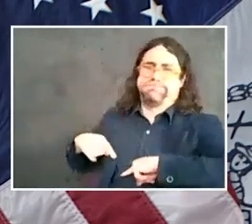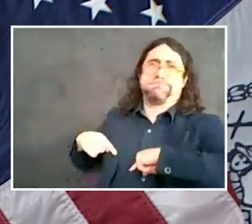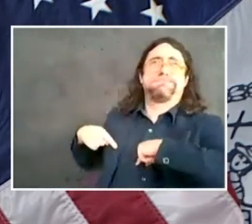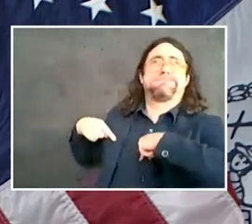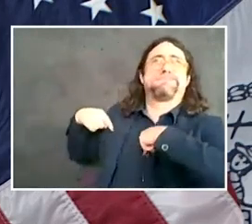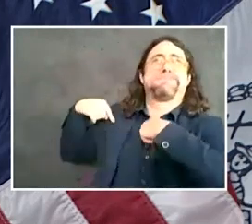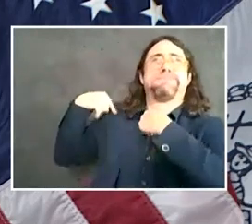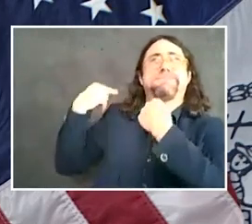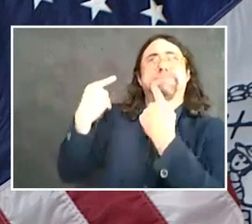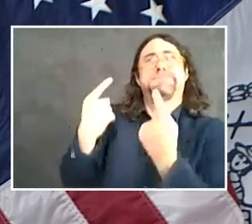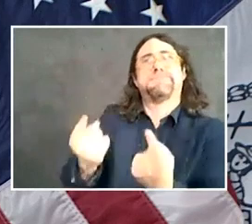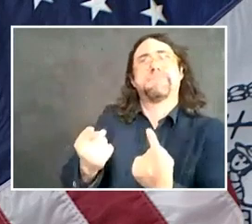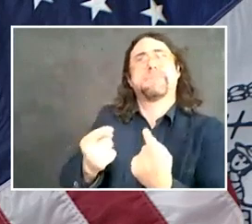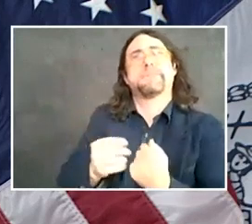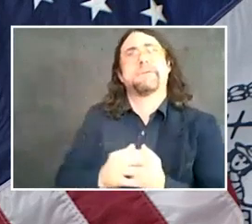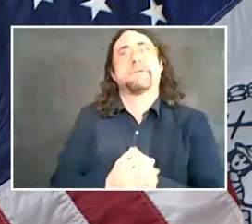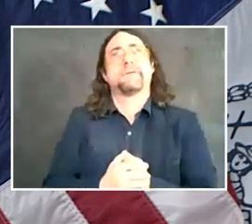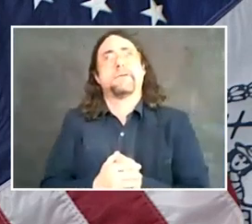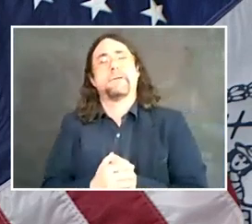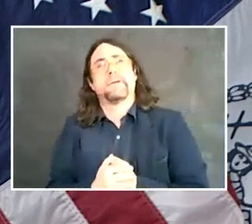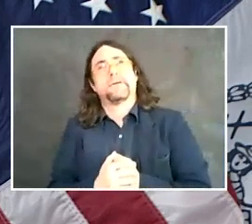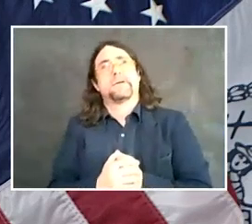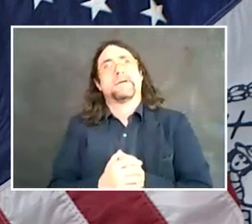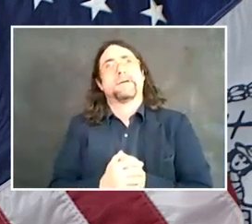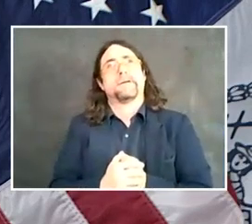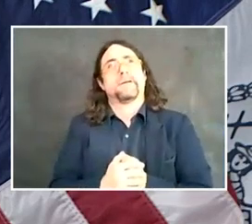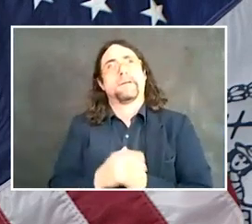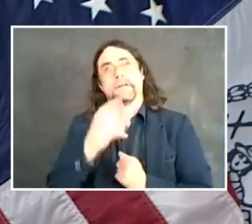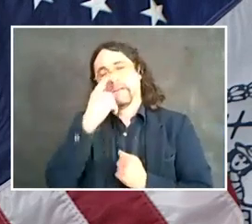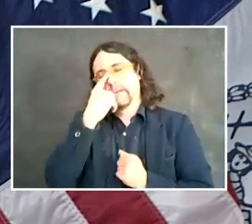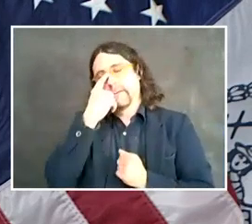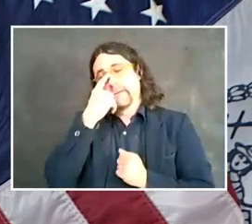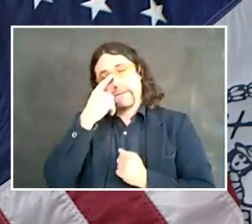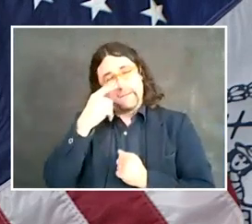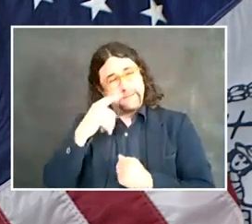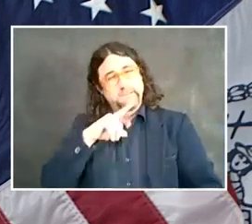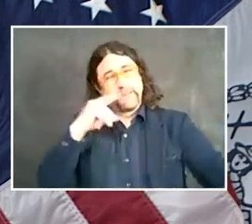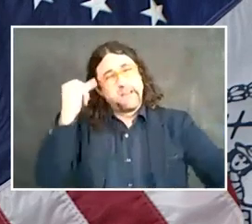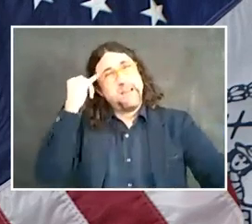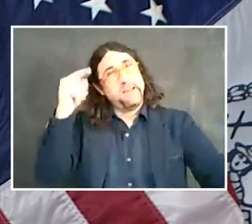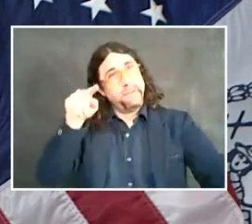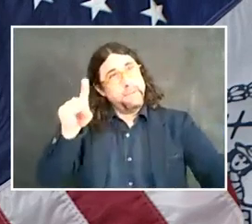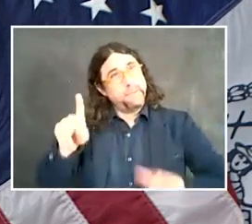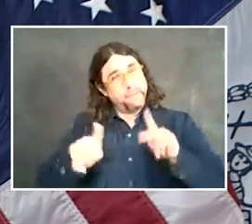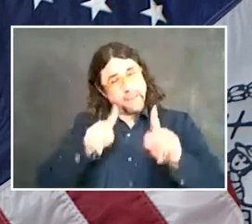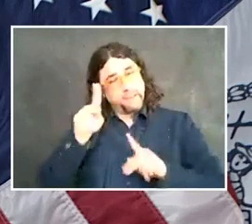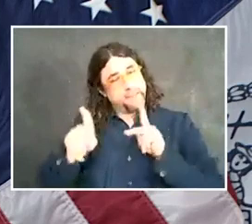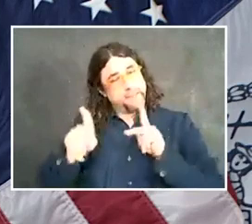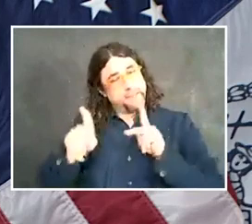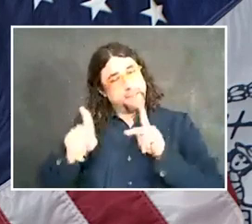WOULD SPREAD A DISEASE THAT WILL KILL OTHER MEMBERS OF THE COMMUNITY IS UNACCEPTABLE TO